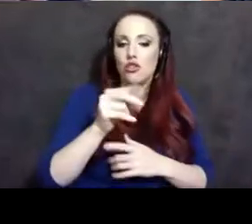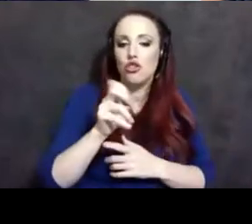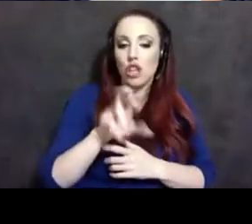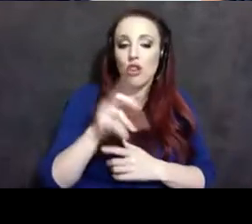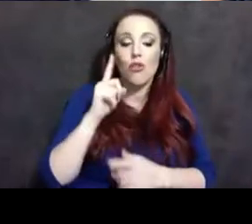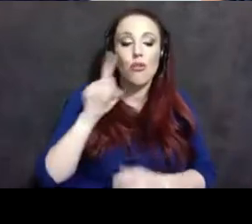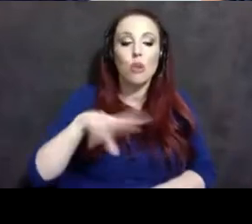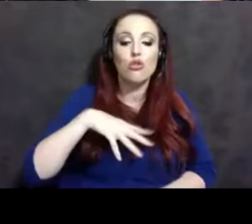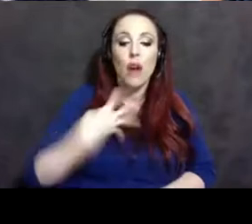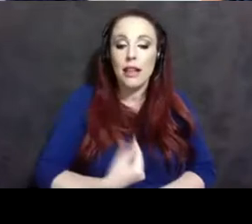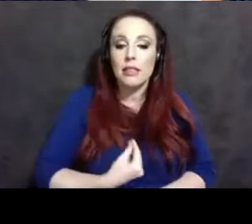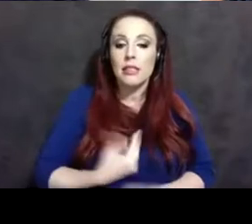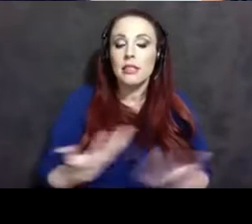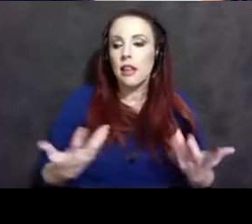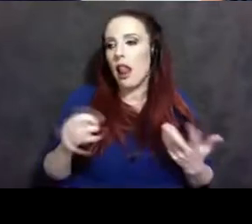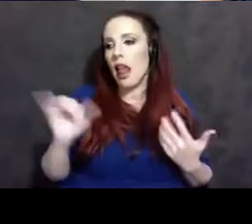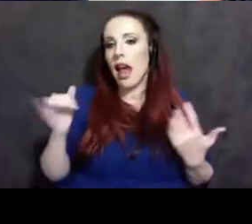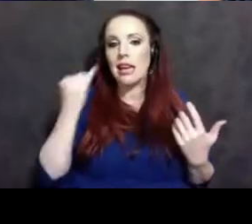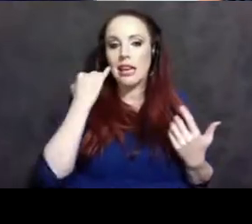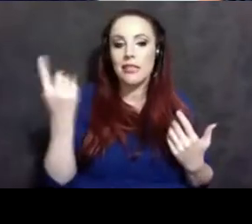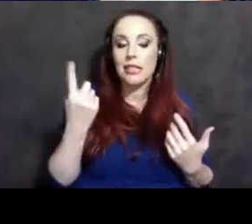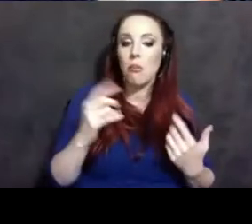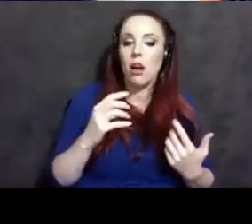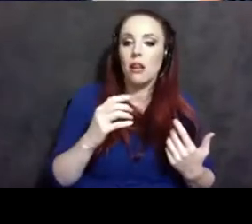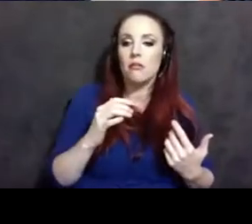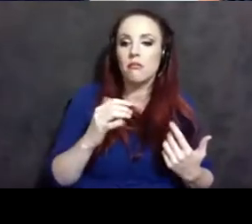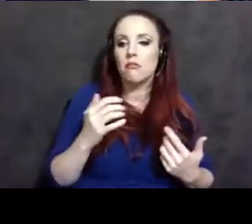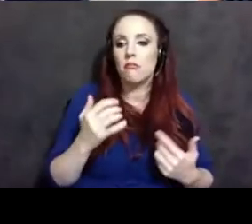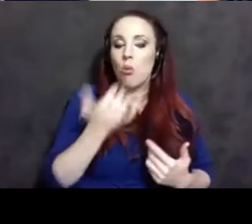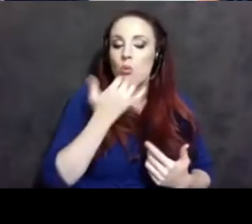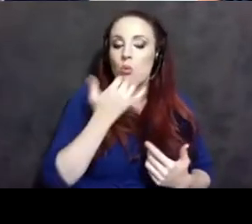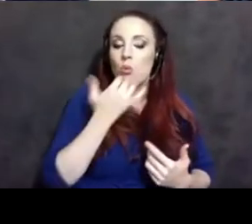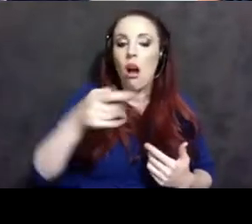The thing of when someone uses the wrong pronoun for me.